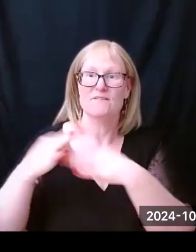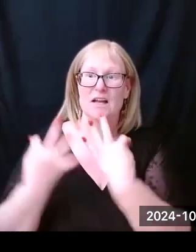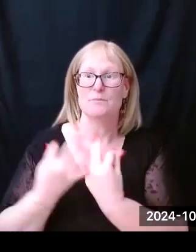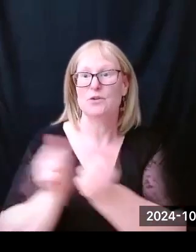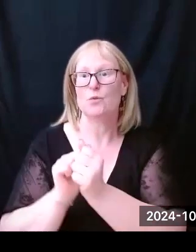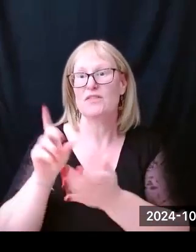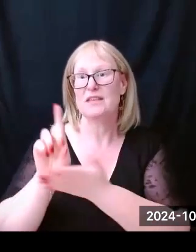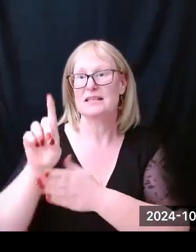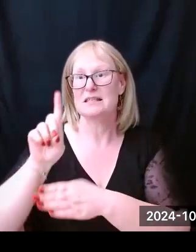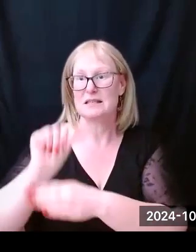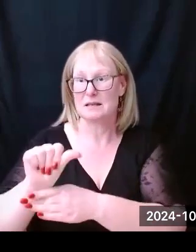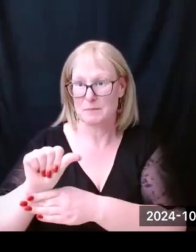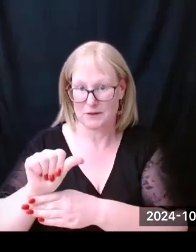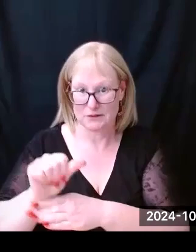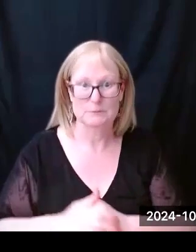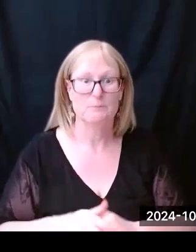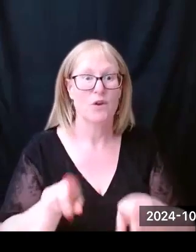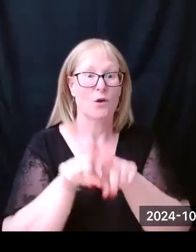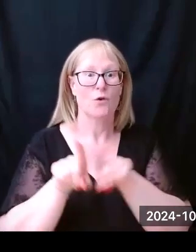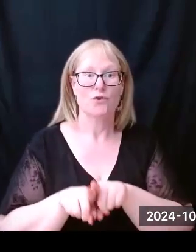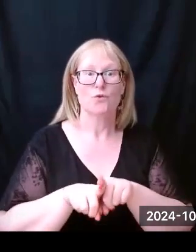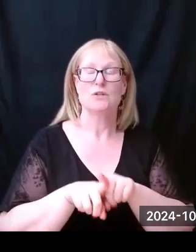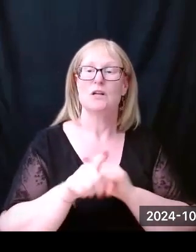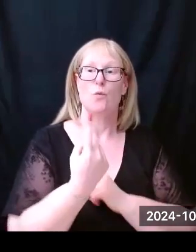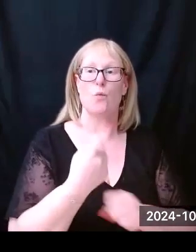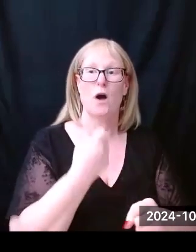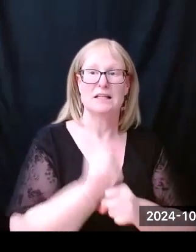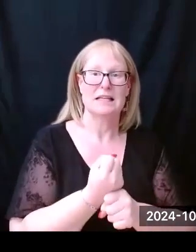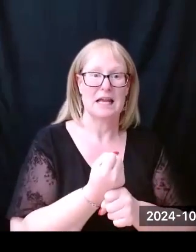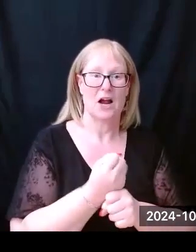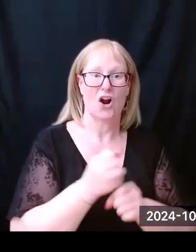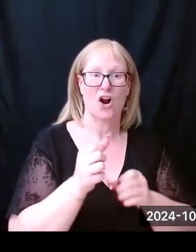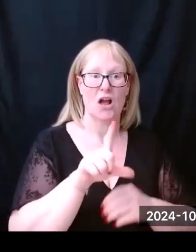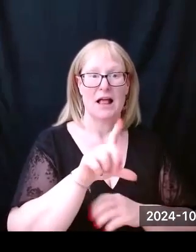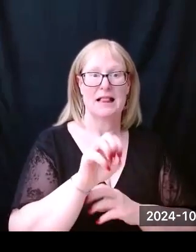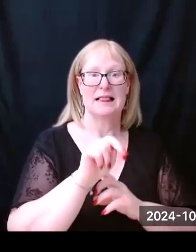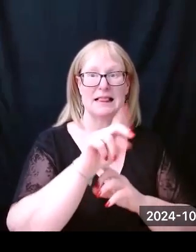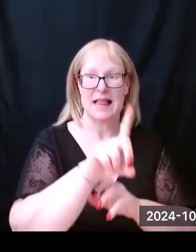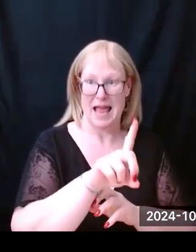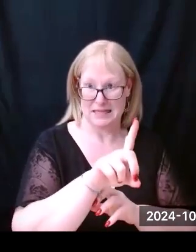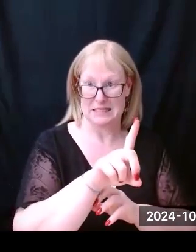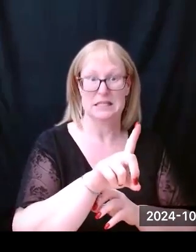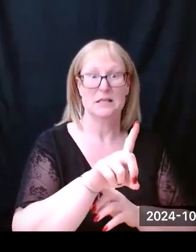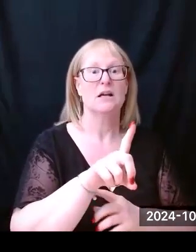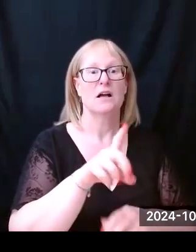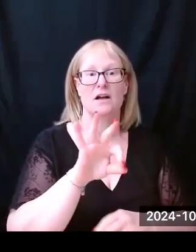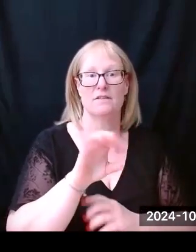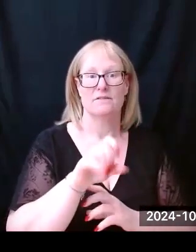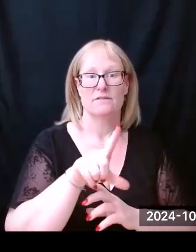I also did a one-year LEND fellowship that stands for Leadership, Education, and Neurodevelopmental Disabilities through